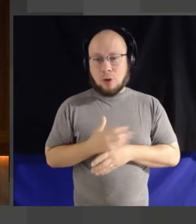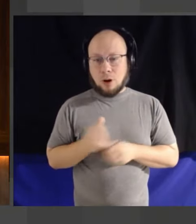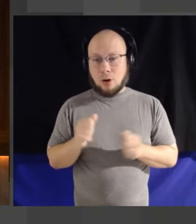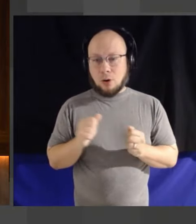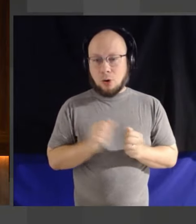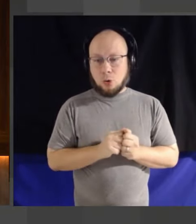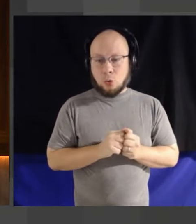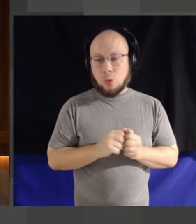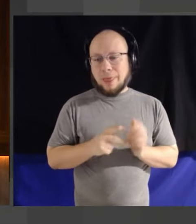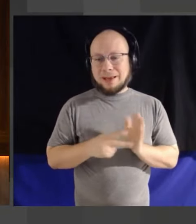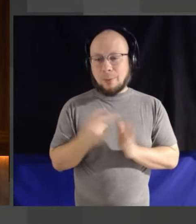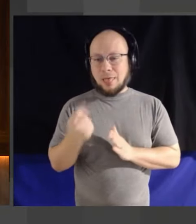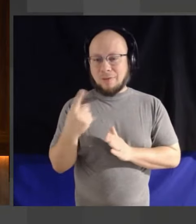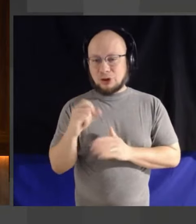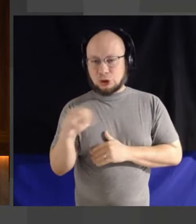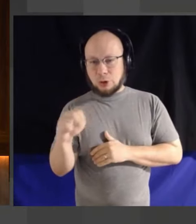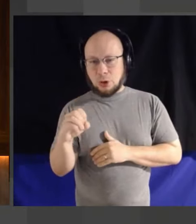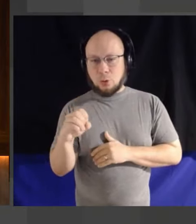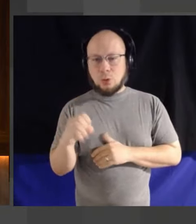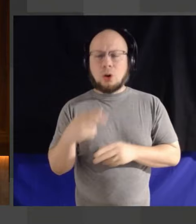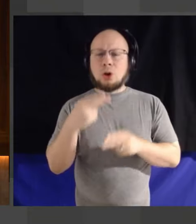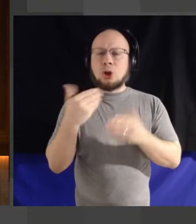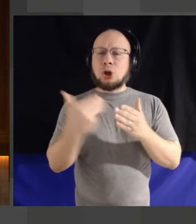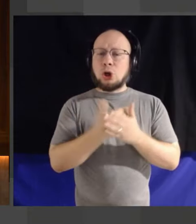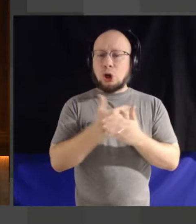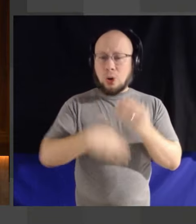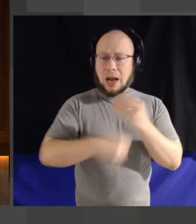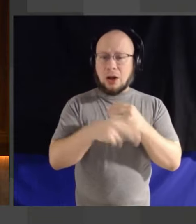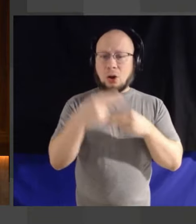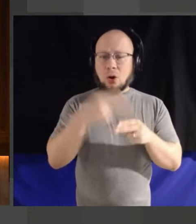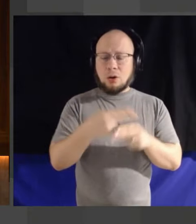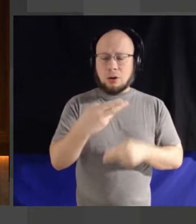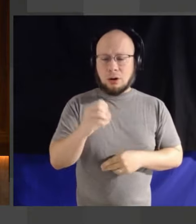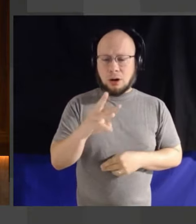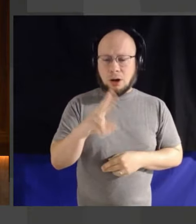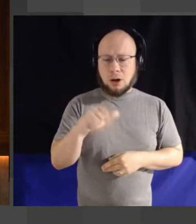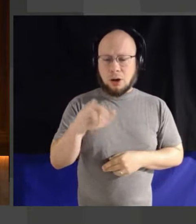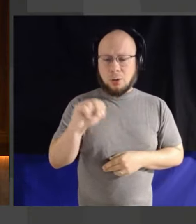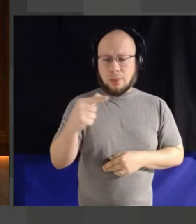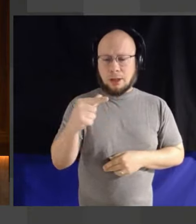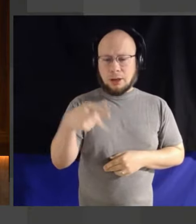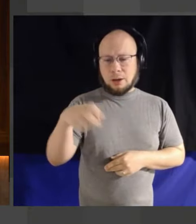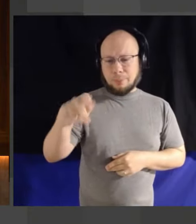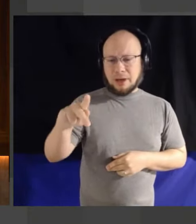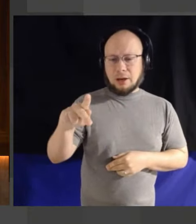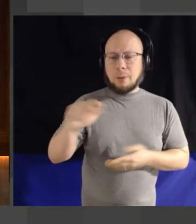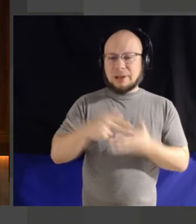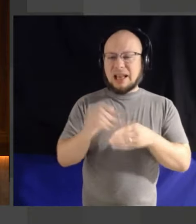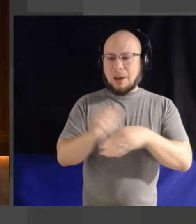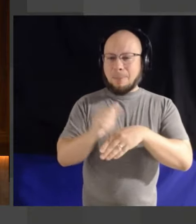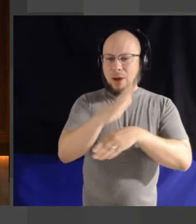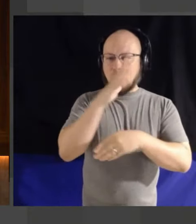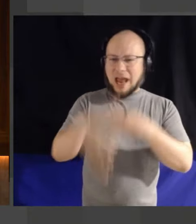COMING -- THAT WE PREPARED WITH OUR FRIENDS AND THAT IS CALLED